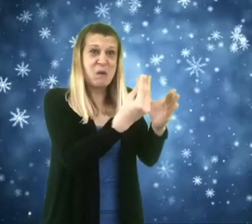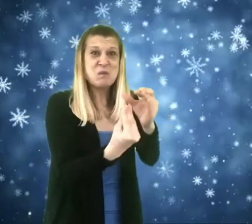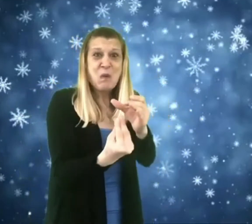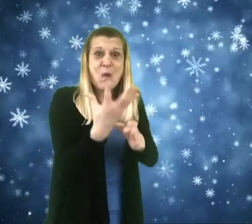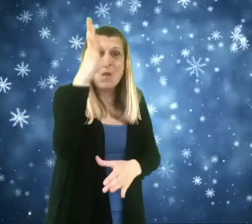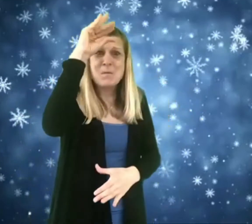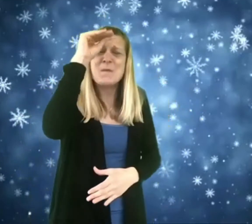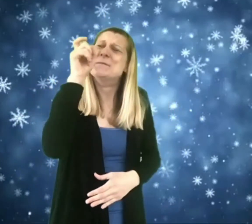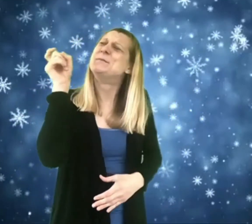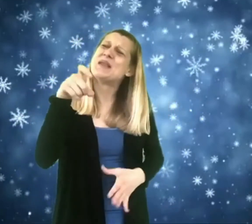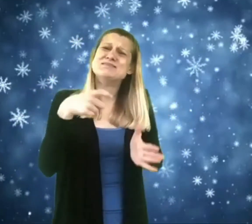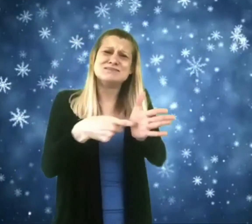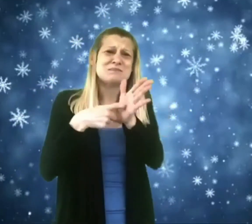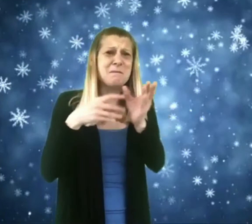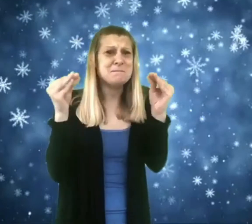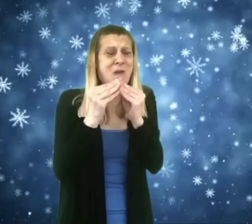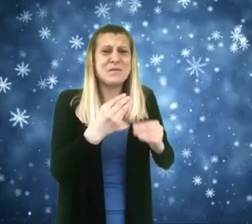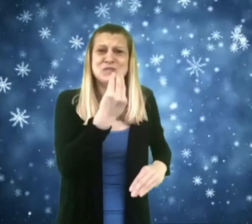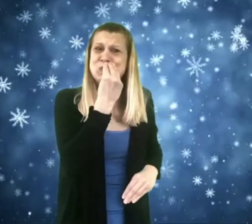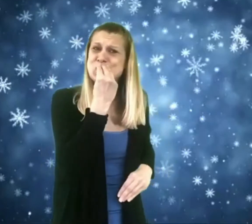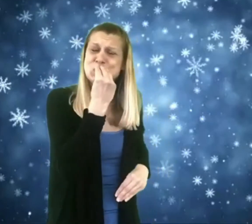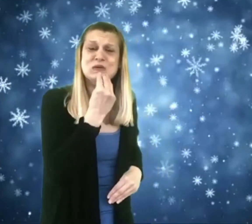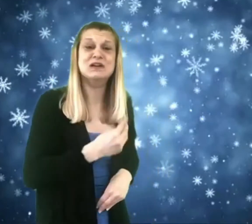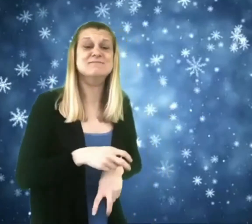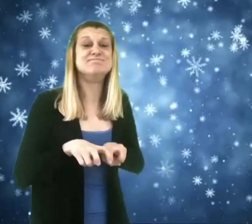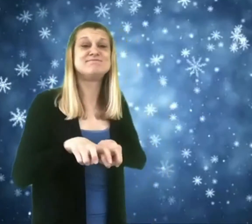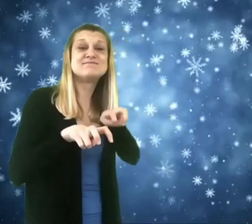He is a growing boy! He can’t go on like this!"